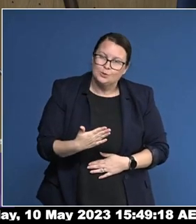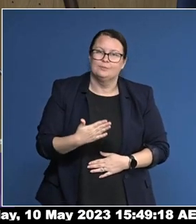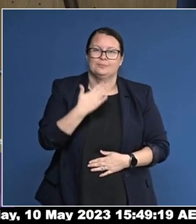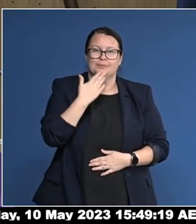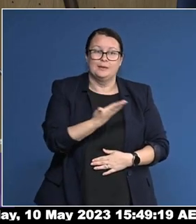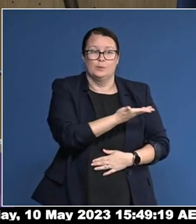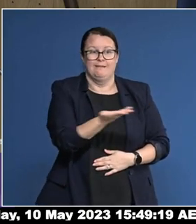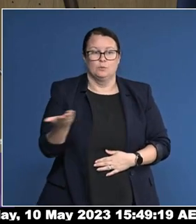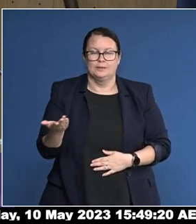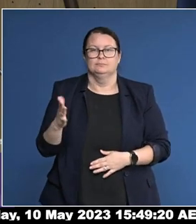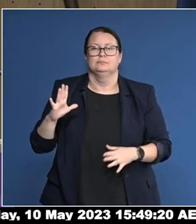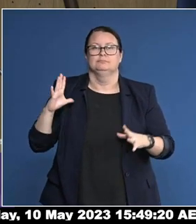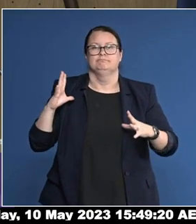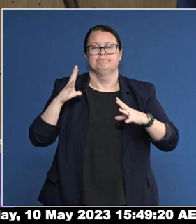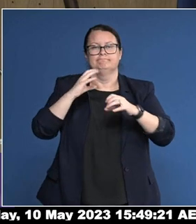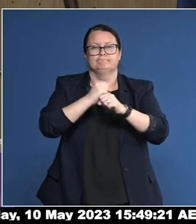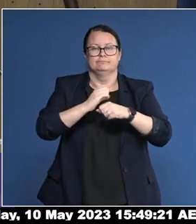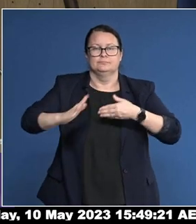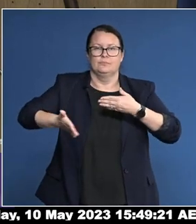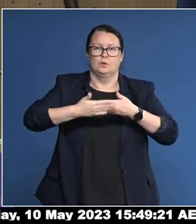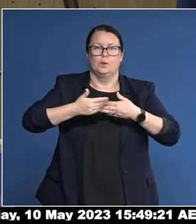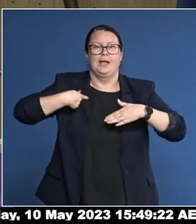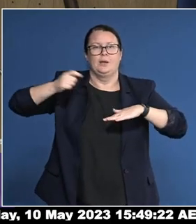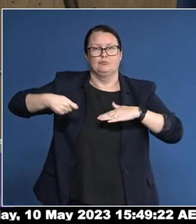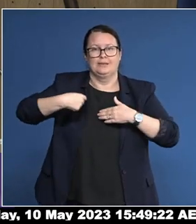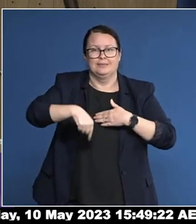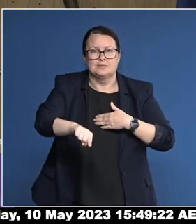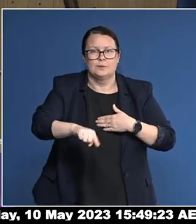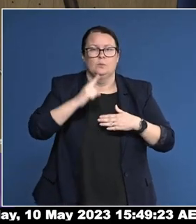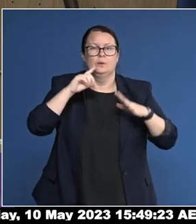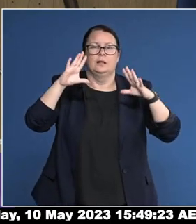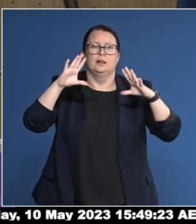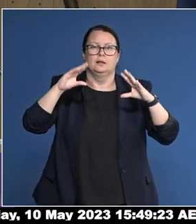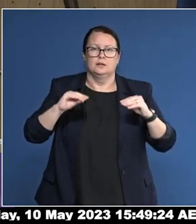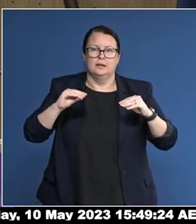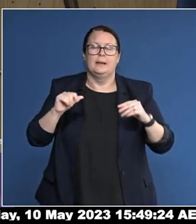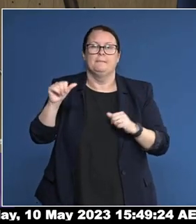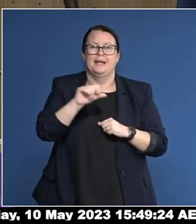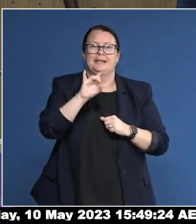This concludes the hearing this week, and we will adjourn at 10 am on Friday, 15 September